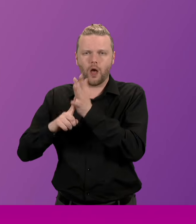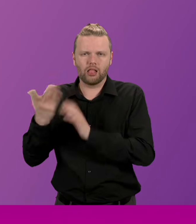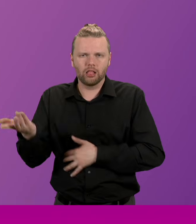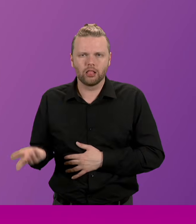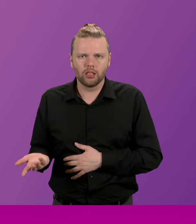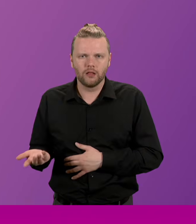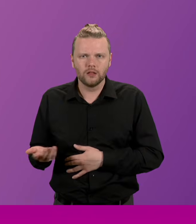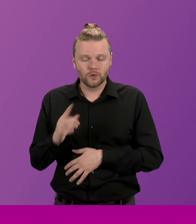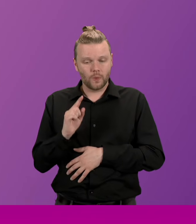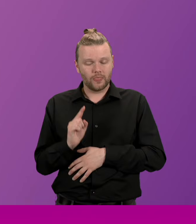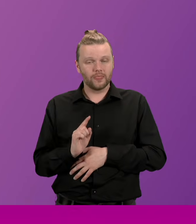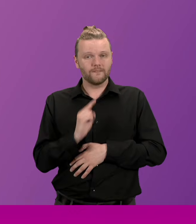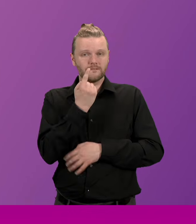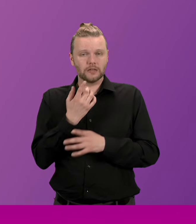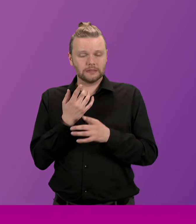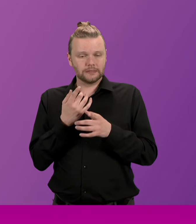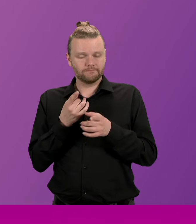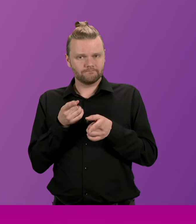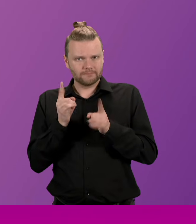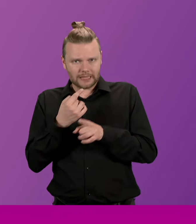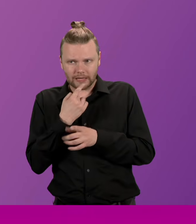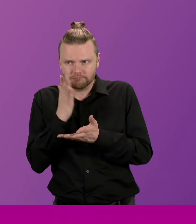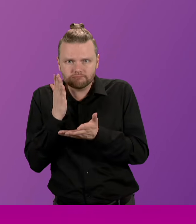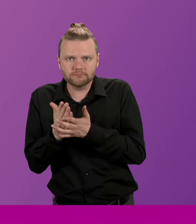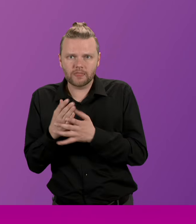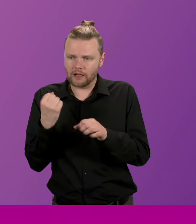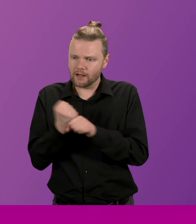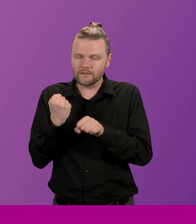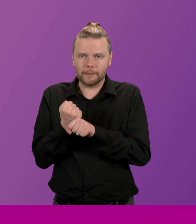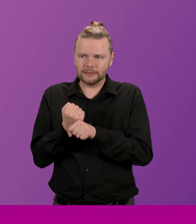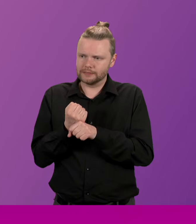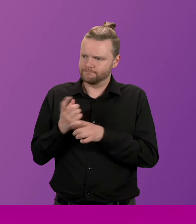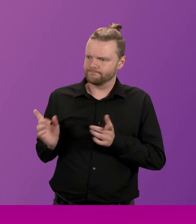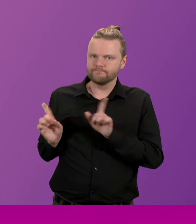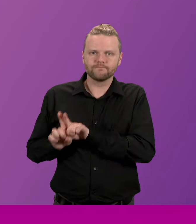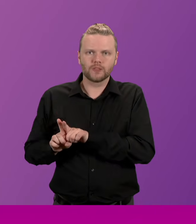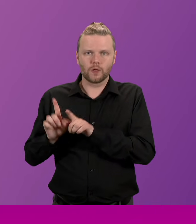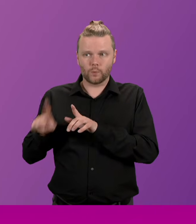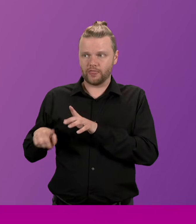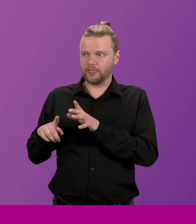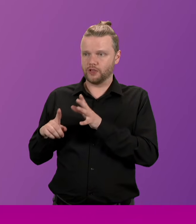Can the First Minister today reaffirm his Government’s solidarity with Ukraine, and